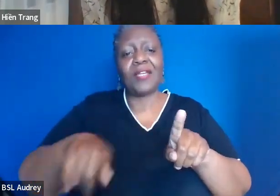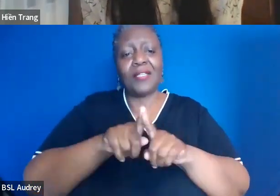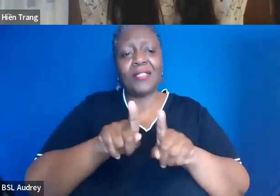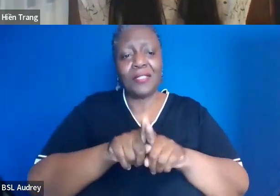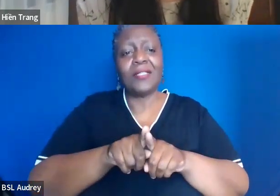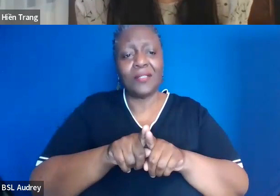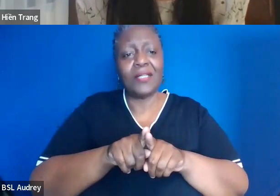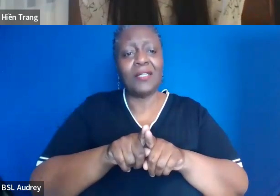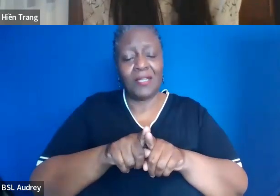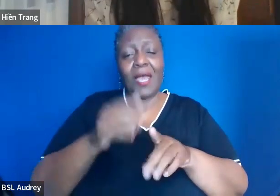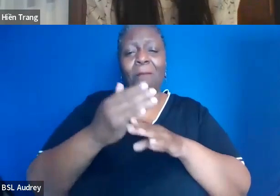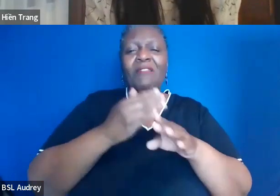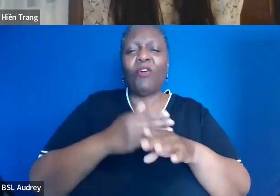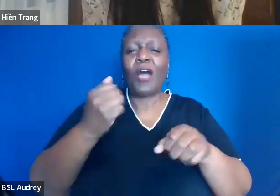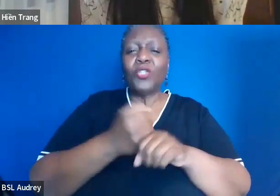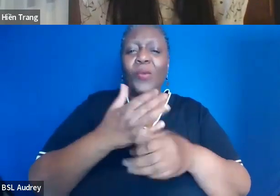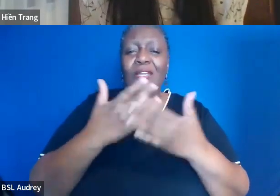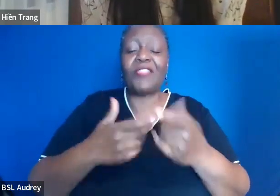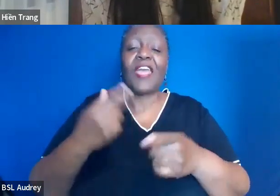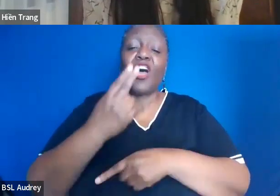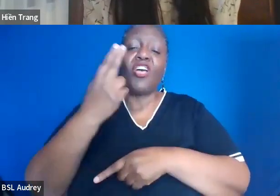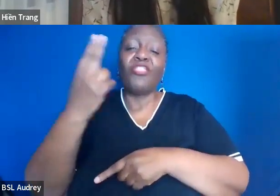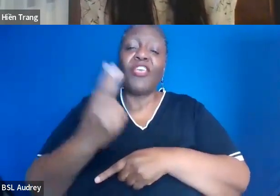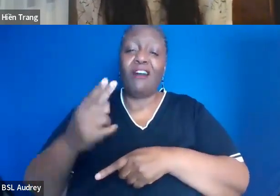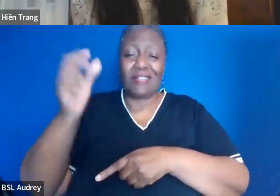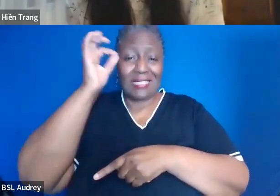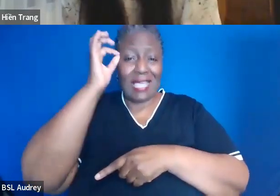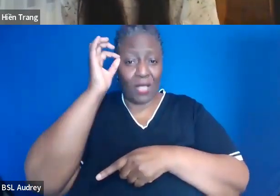um before I do anything else with the Arts Council England was an incredible supporter